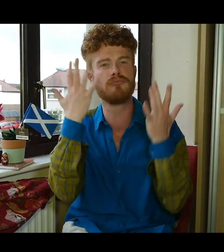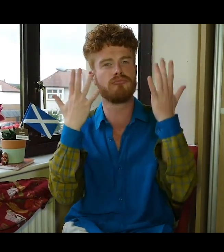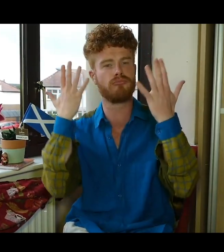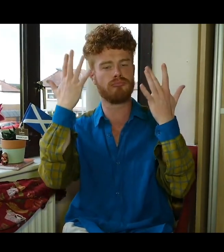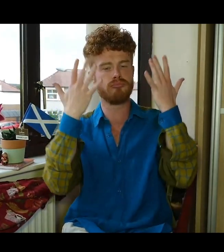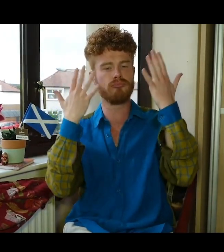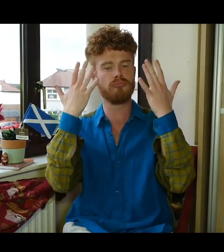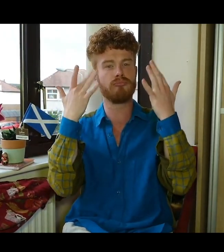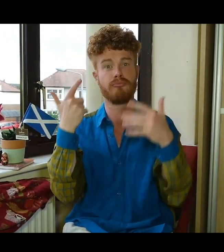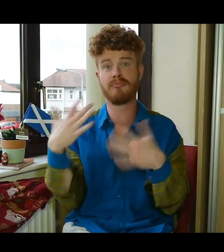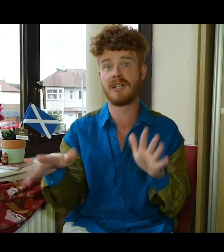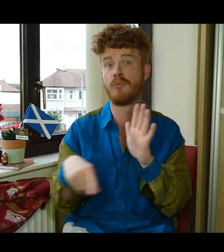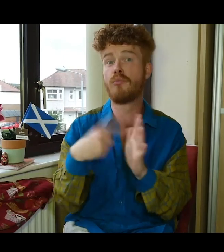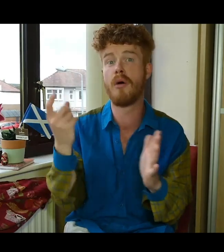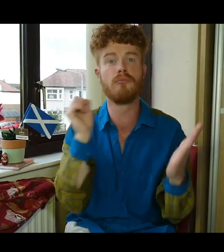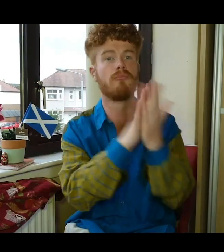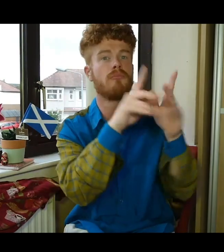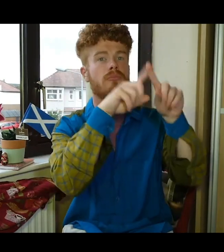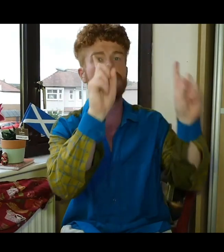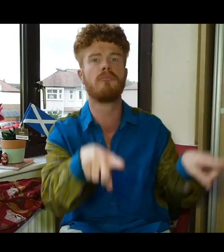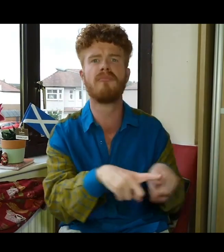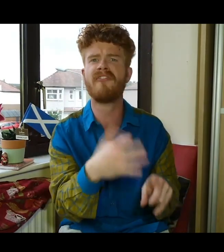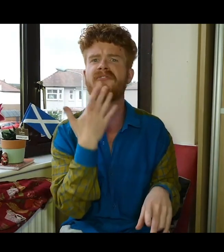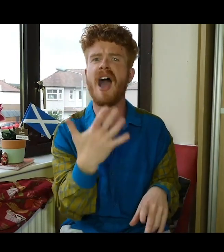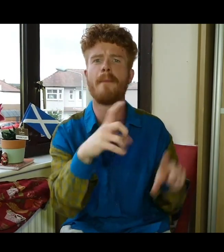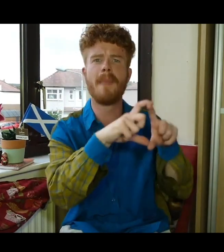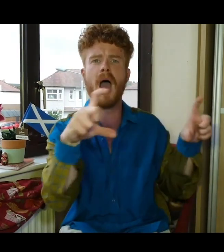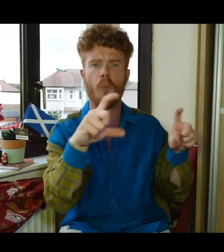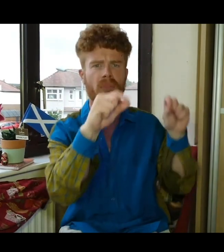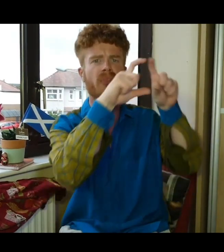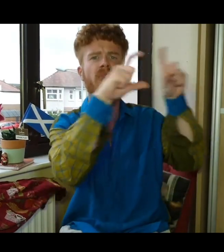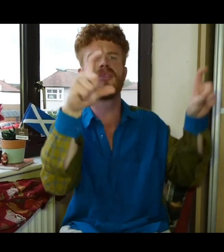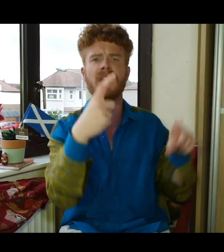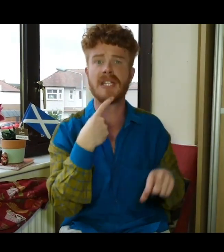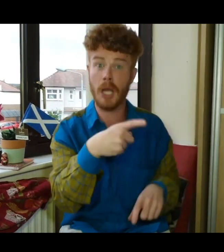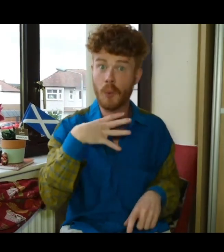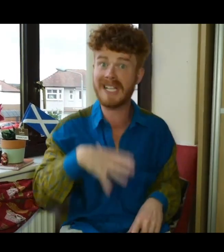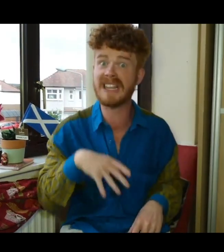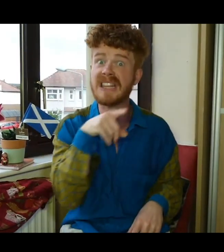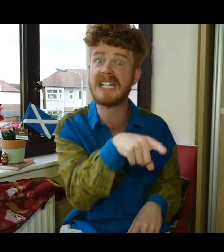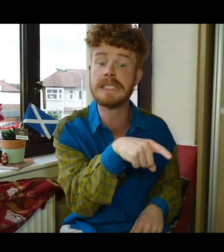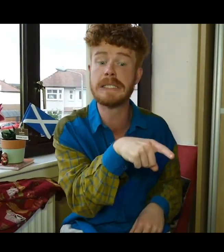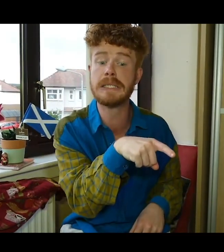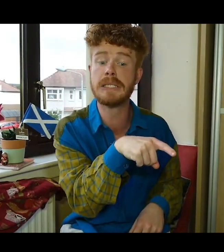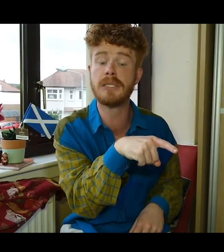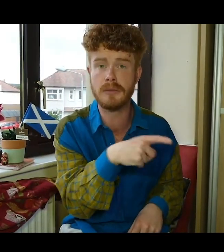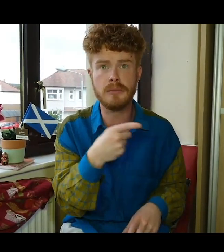Like one she put up a £5 note with a sign saying "Do you need this?" and hid and watched what people did.